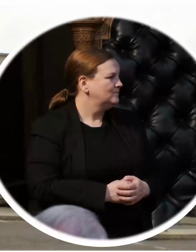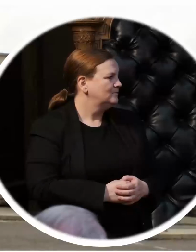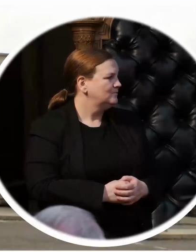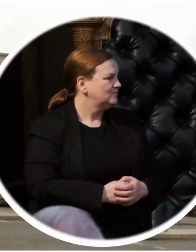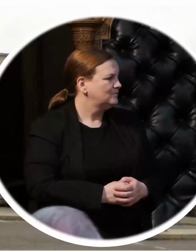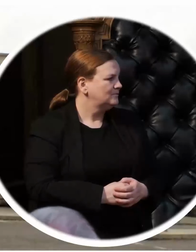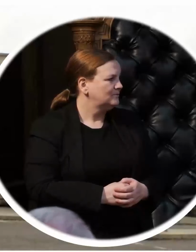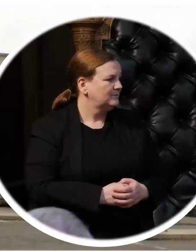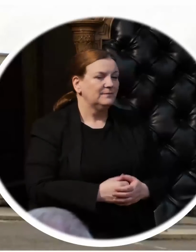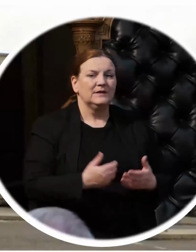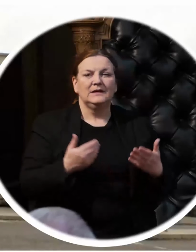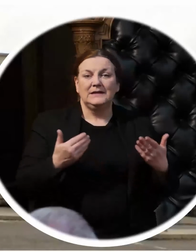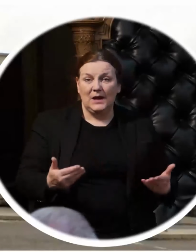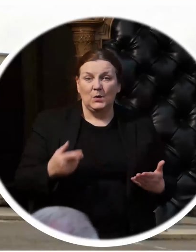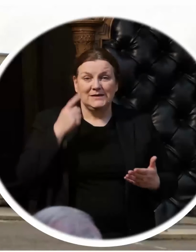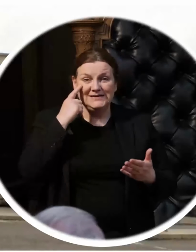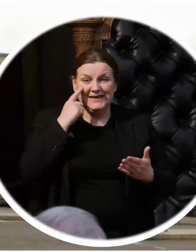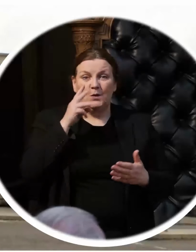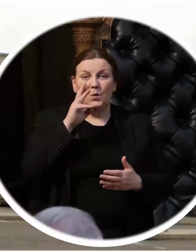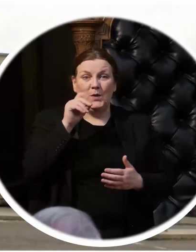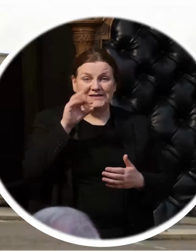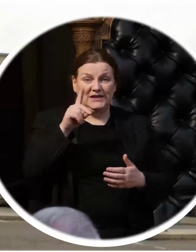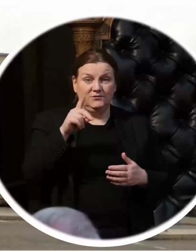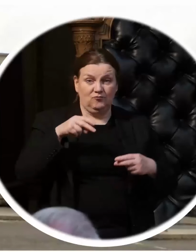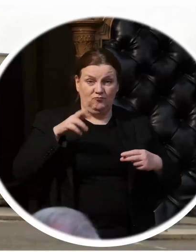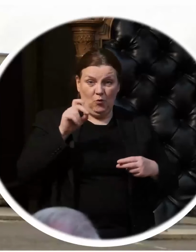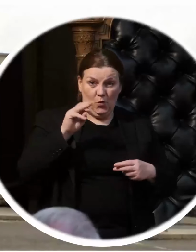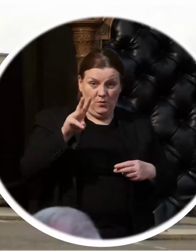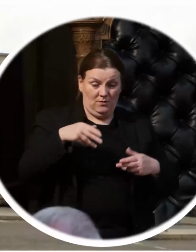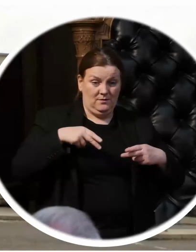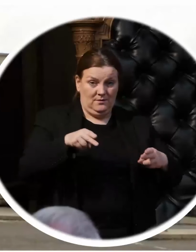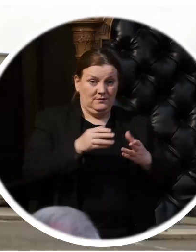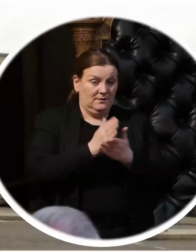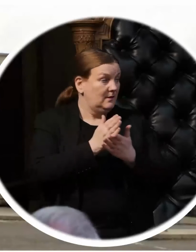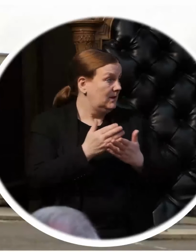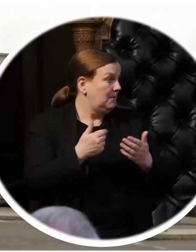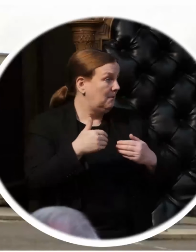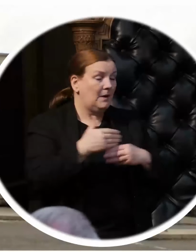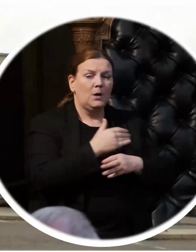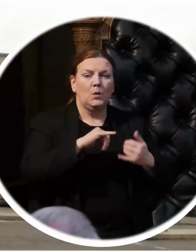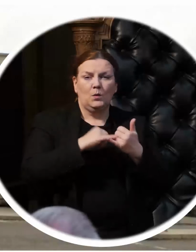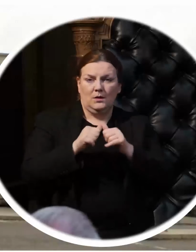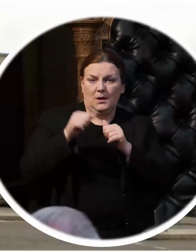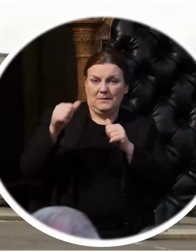And so we come to the railway station at Westland Row itself. It was designed by the railway company's engineer,